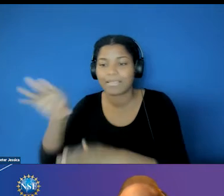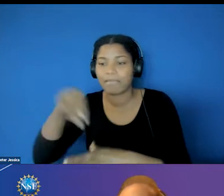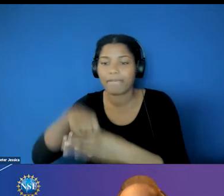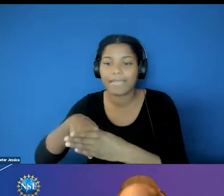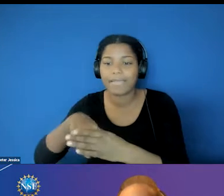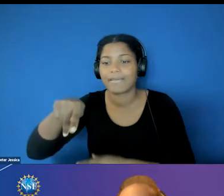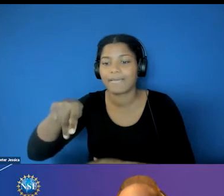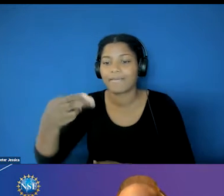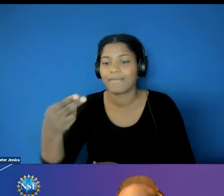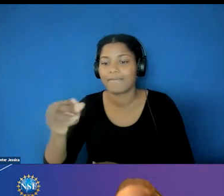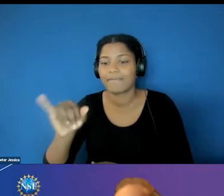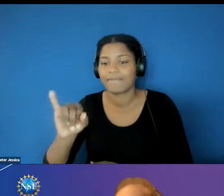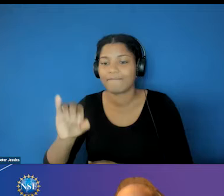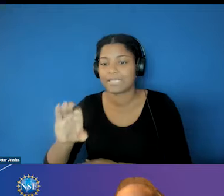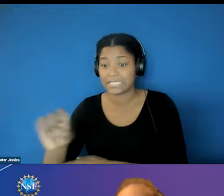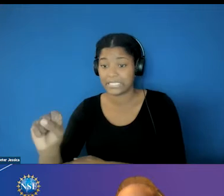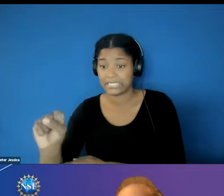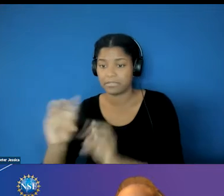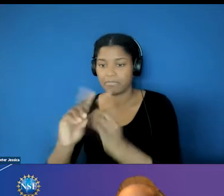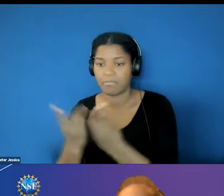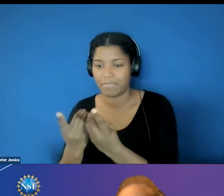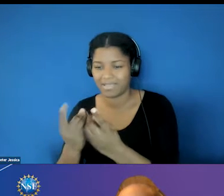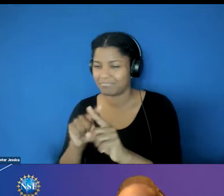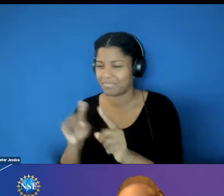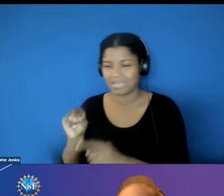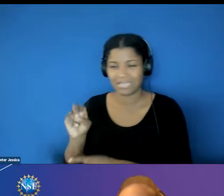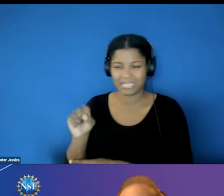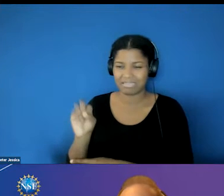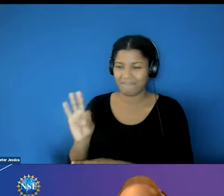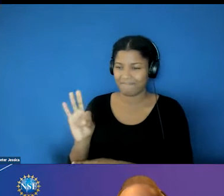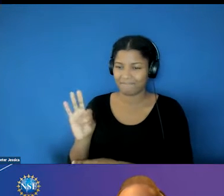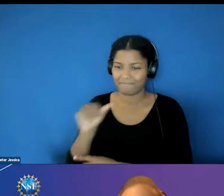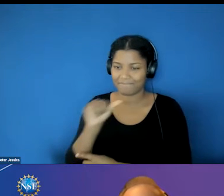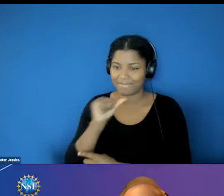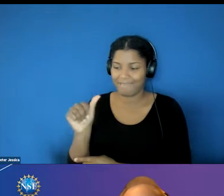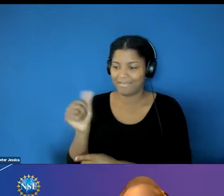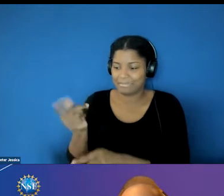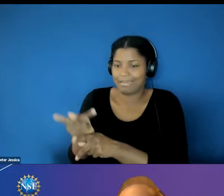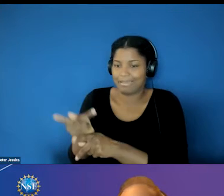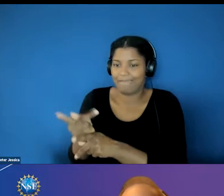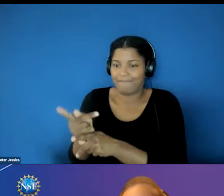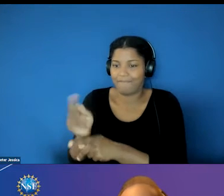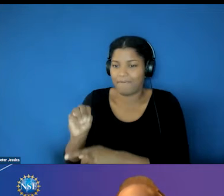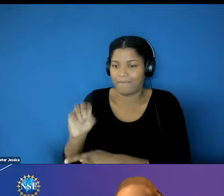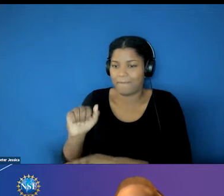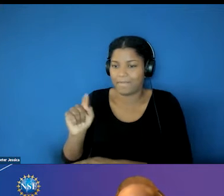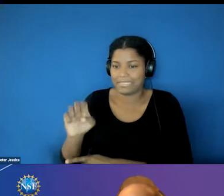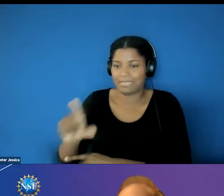NSF Physics doesn't deal with, materials research, to any large extent anyway,